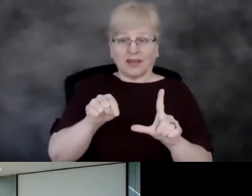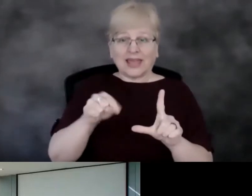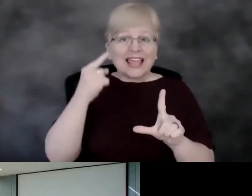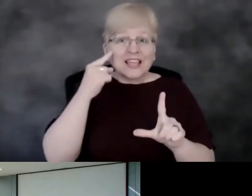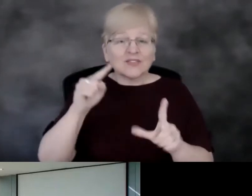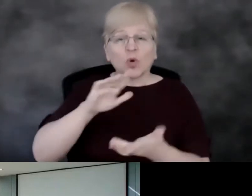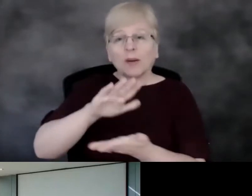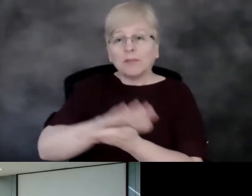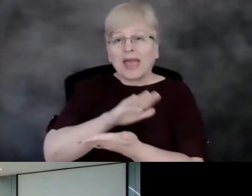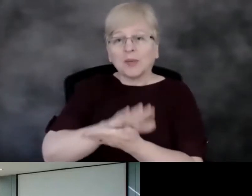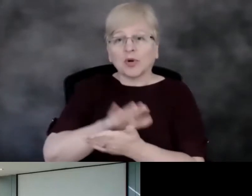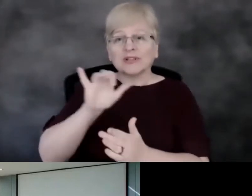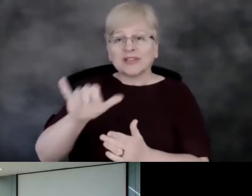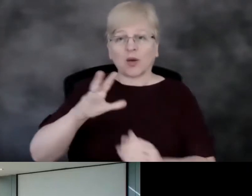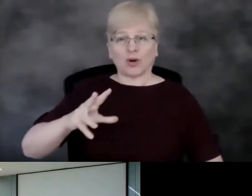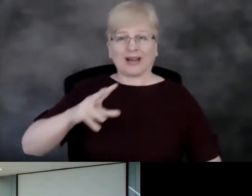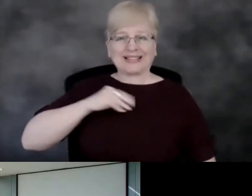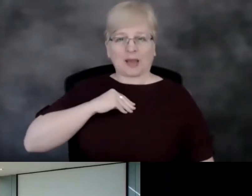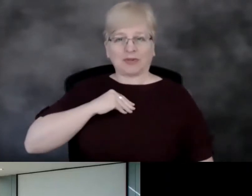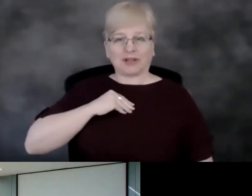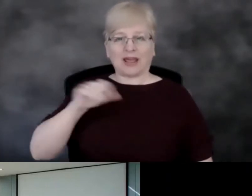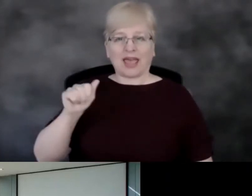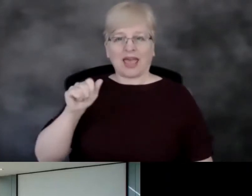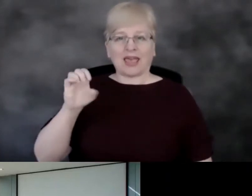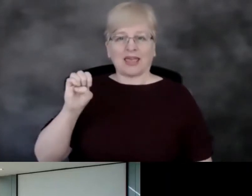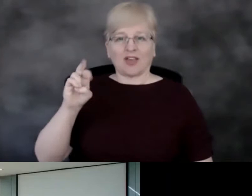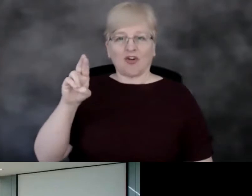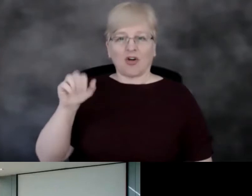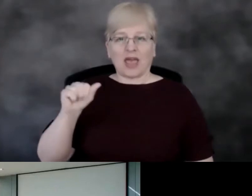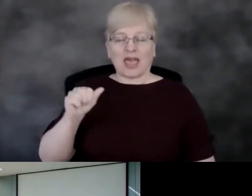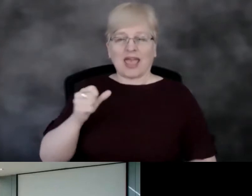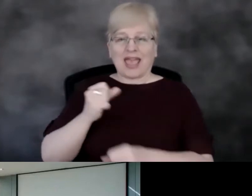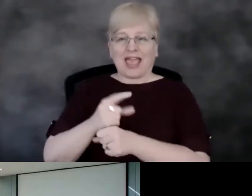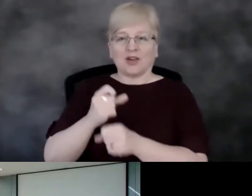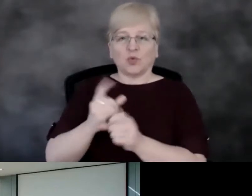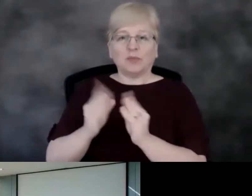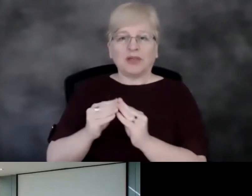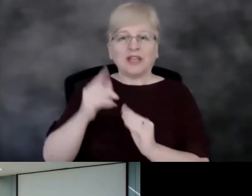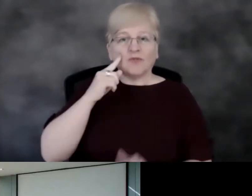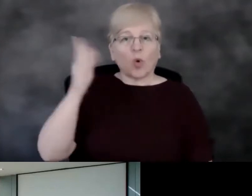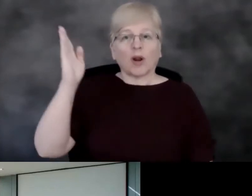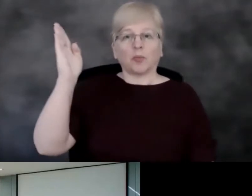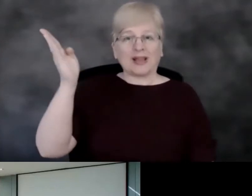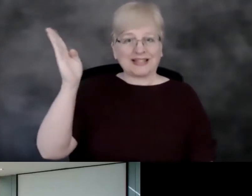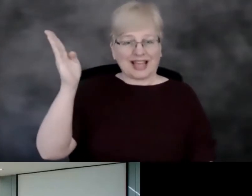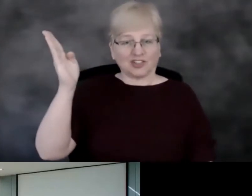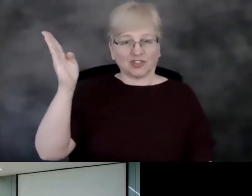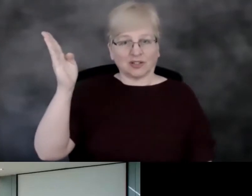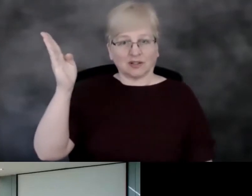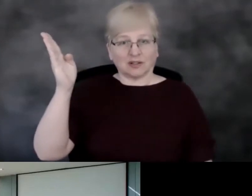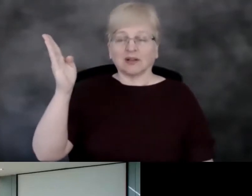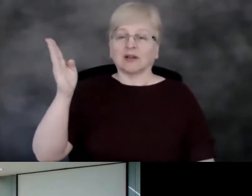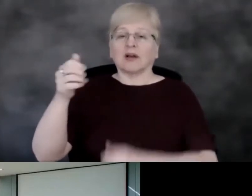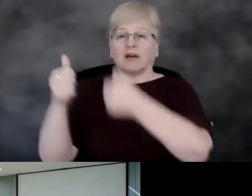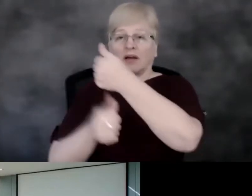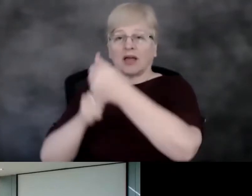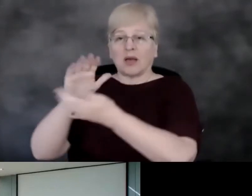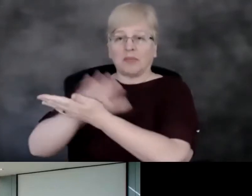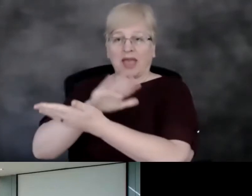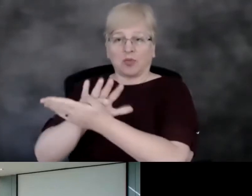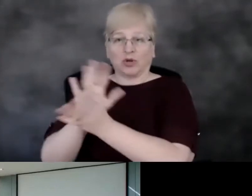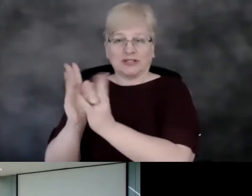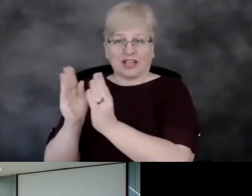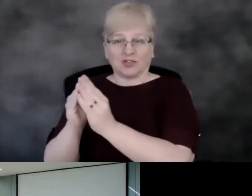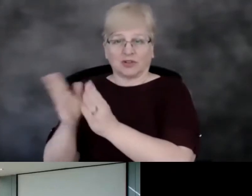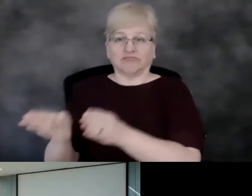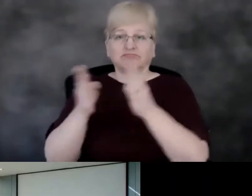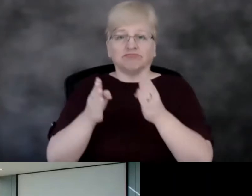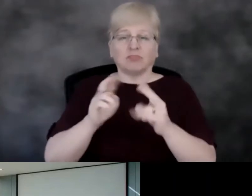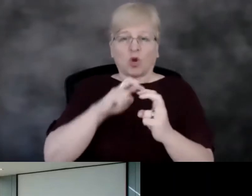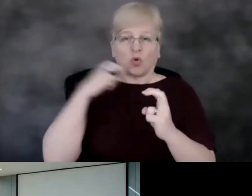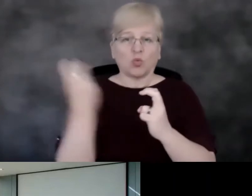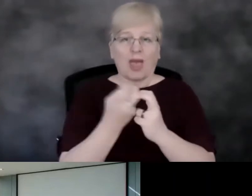accepted at the AERA annual meeting for presentation 16:03:39 and paper sessions, round table sessions,